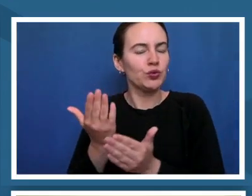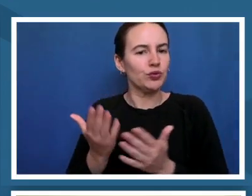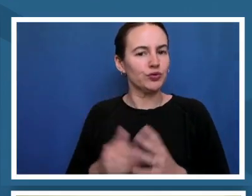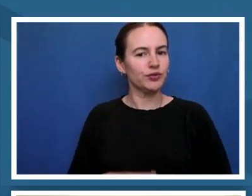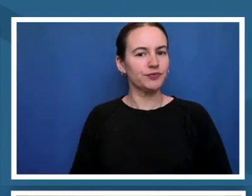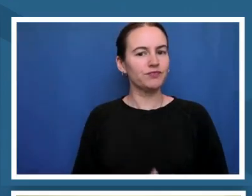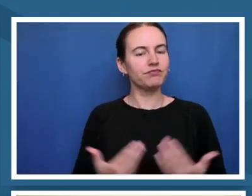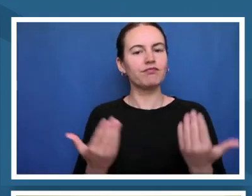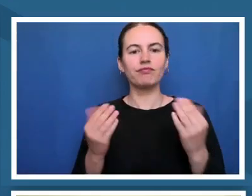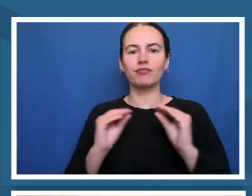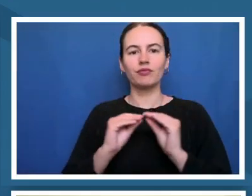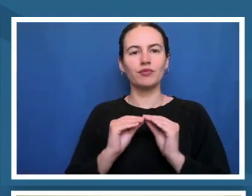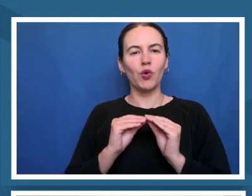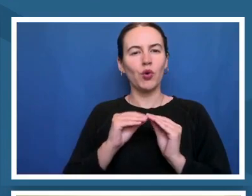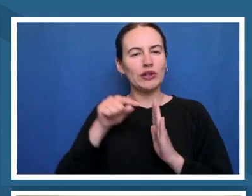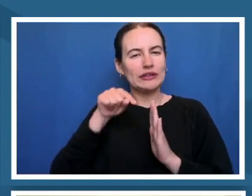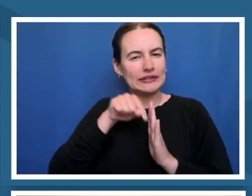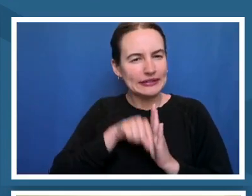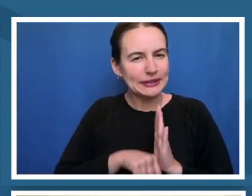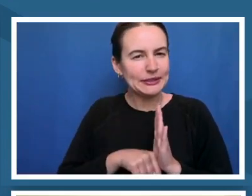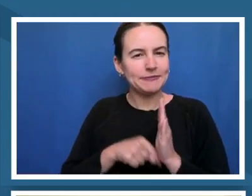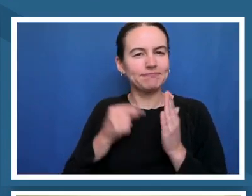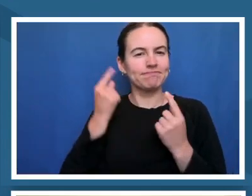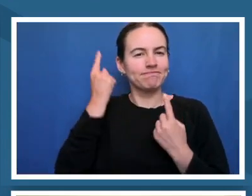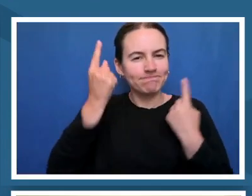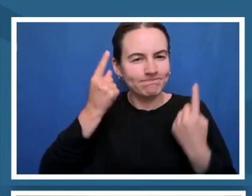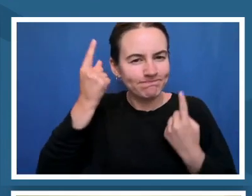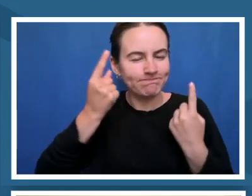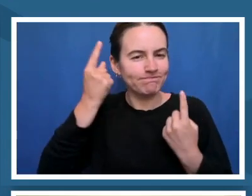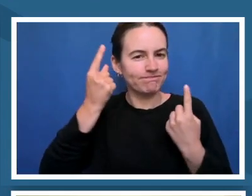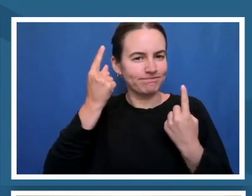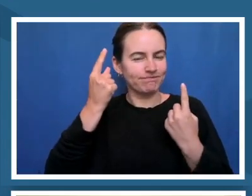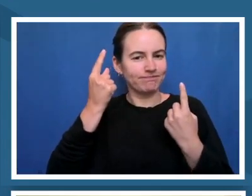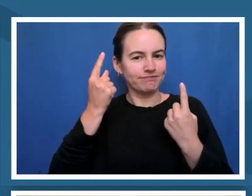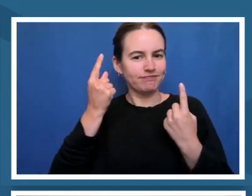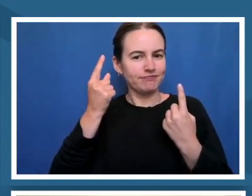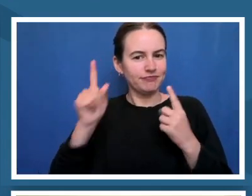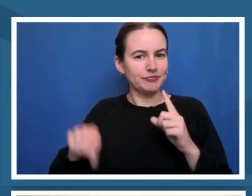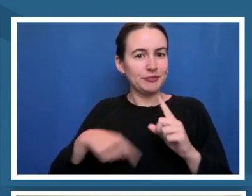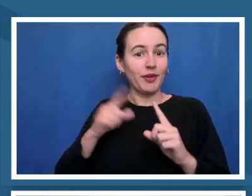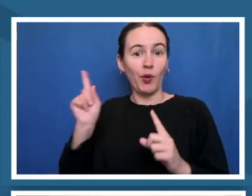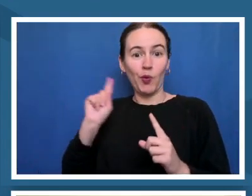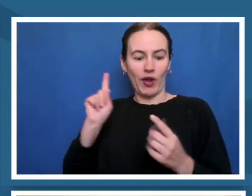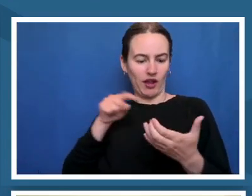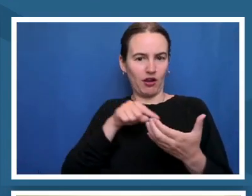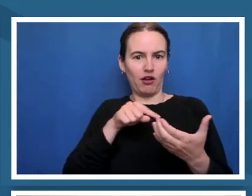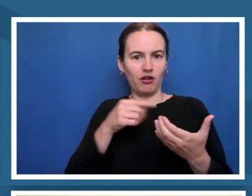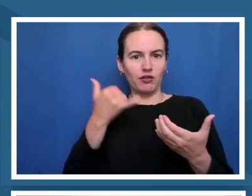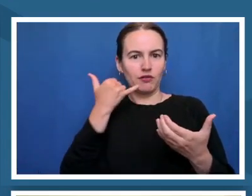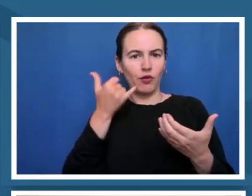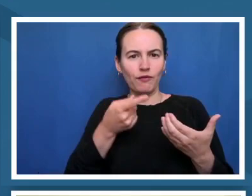uh deeper deeper thinking and critical thinking about where this is coming from